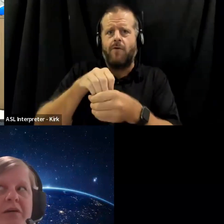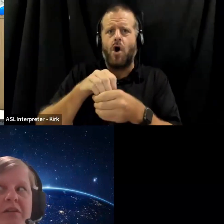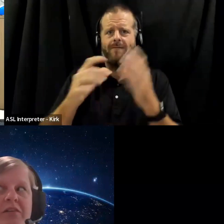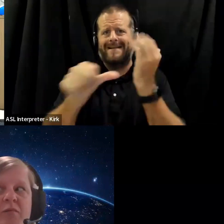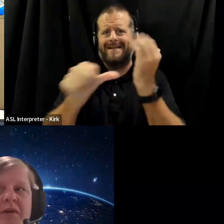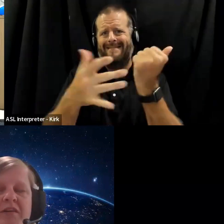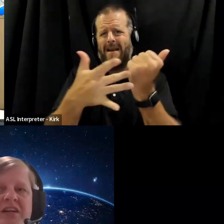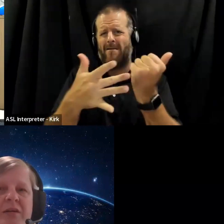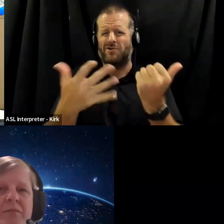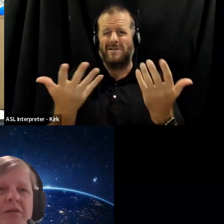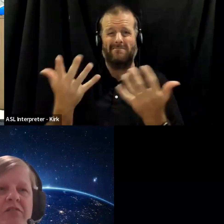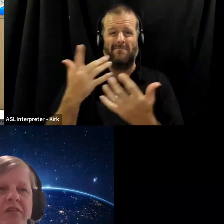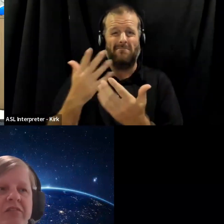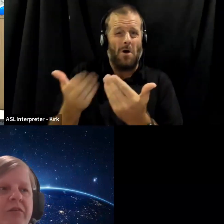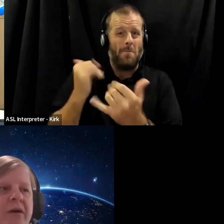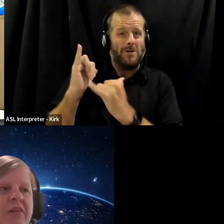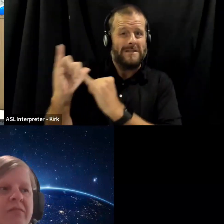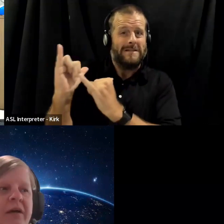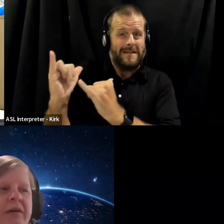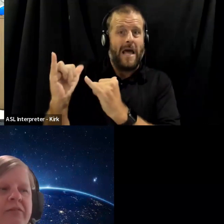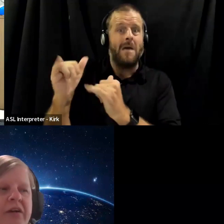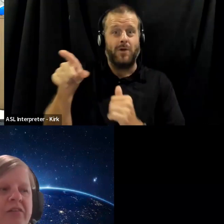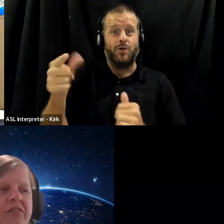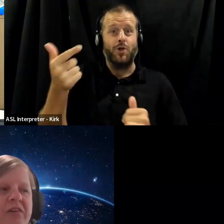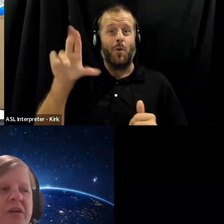about the same amount of time as you have Gus.